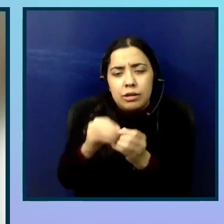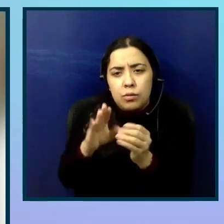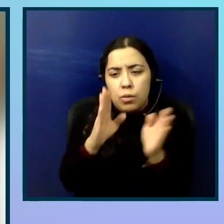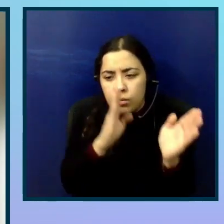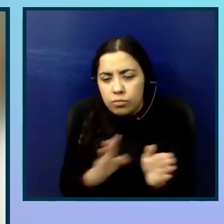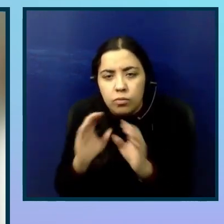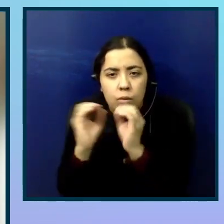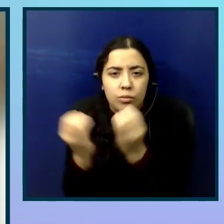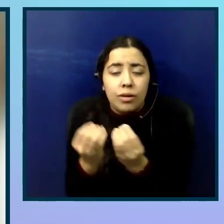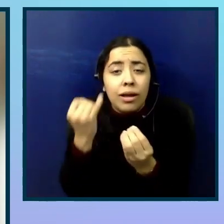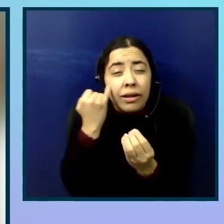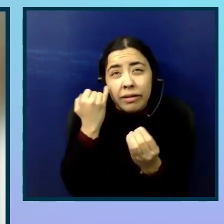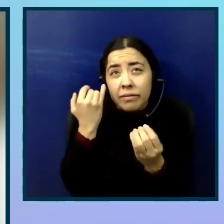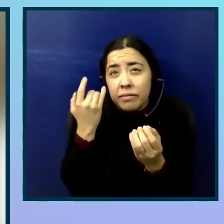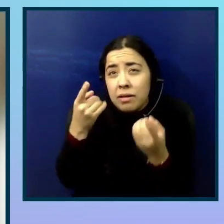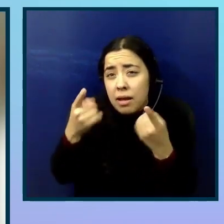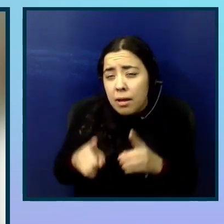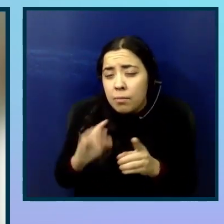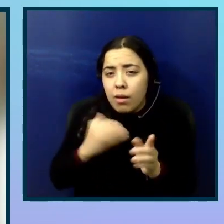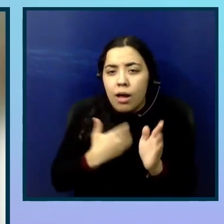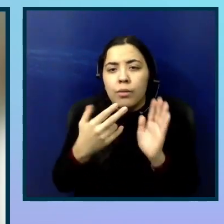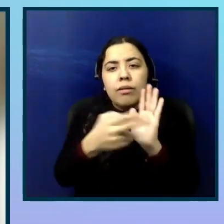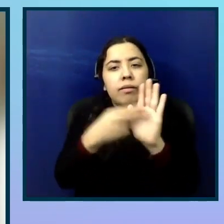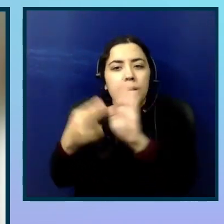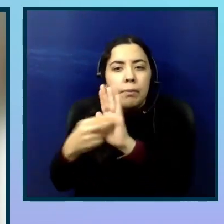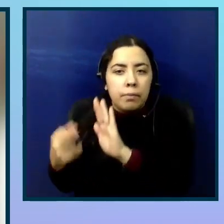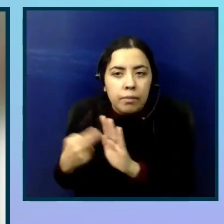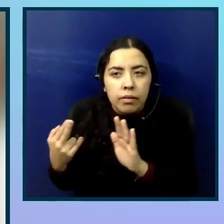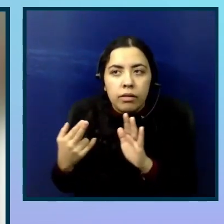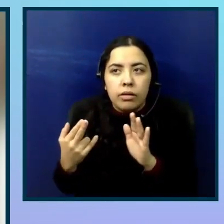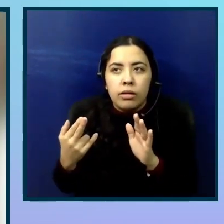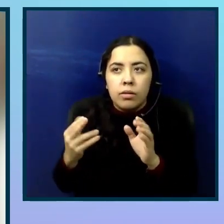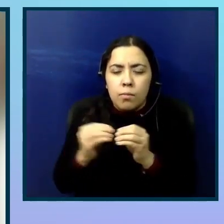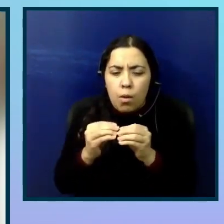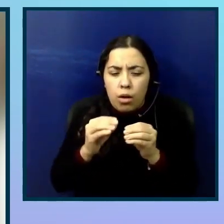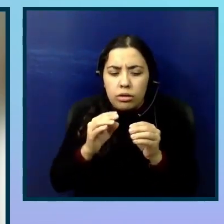If we sort out our labeling conventions, if we make this much easier to understand,